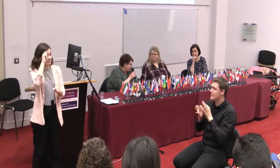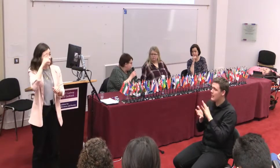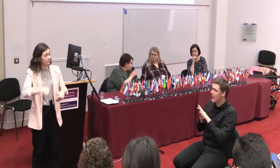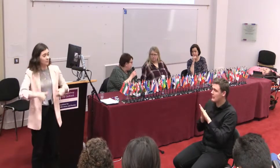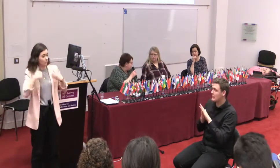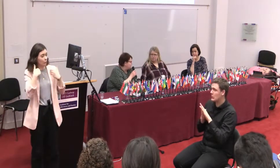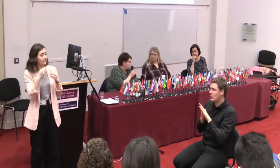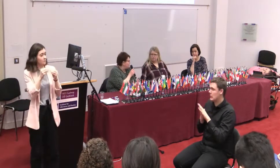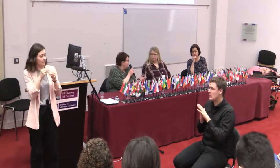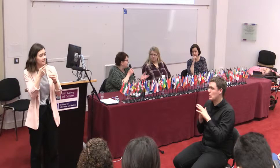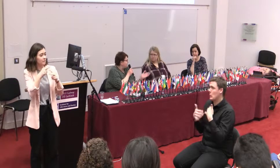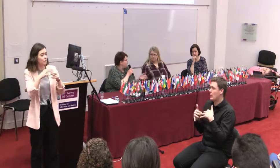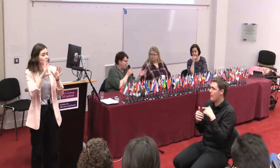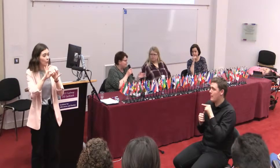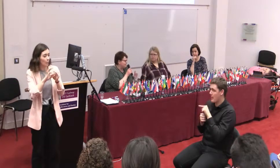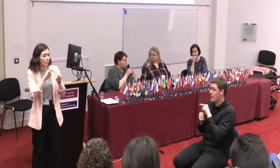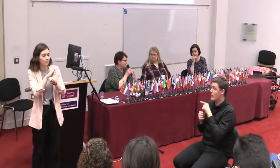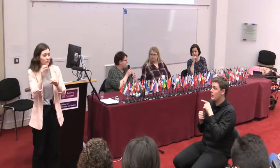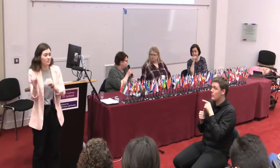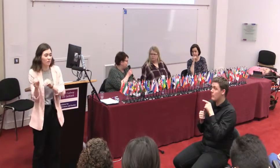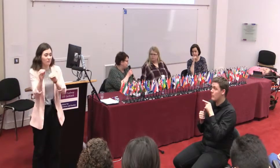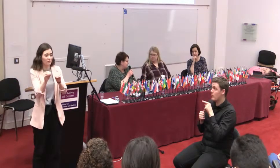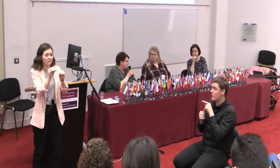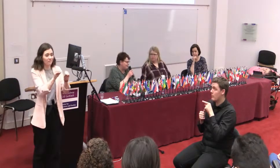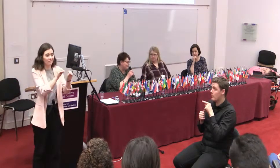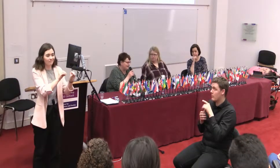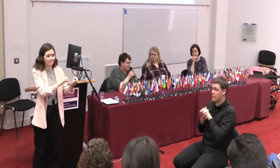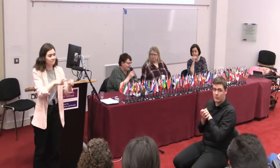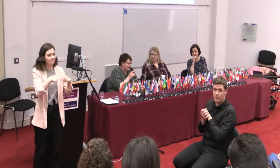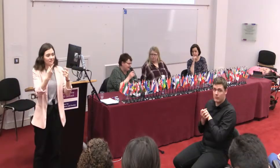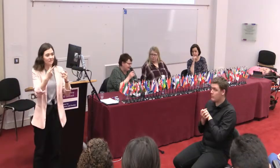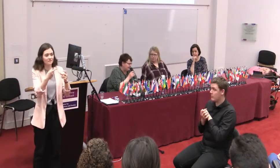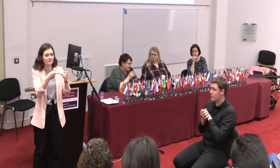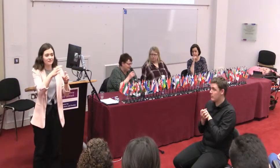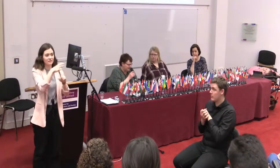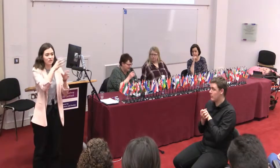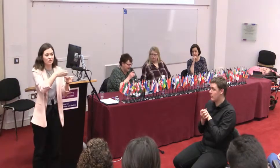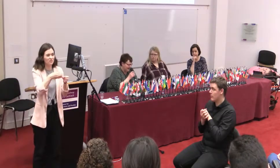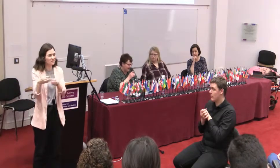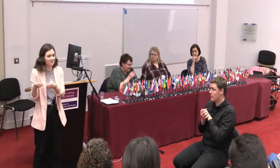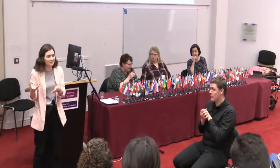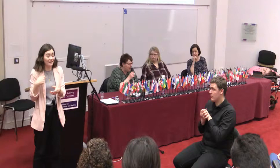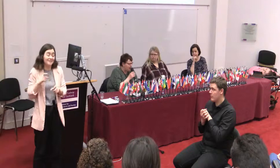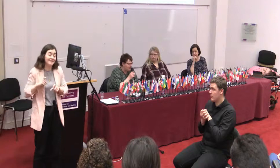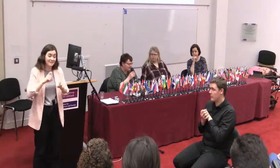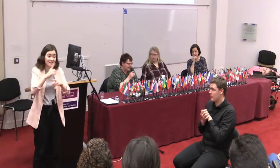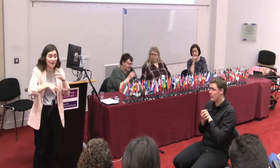where people were moved between different types of institutions throughout their lives and it continues to this day.